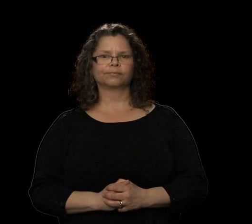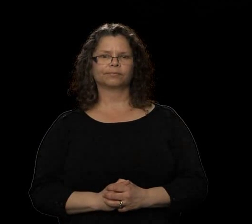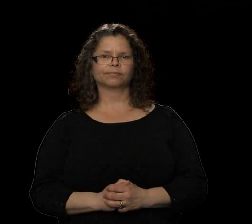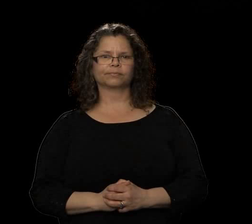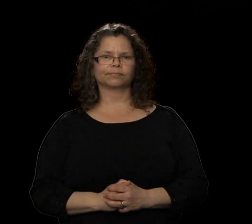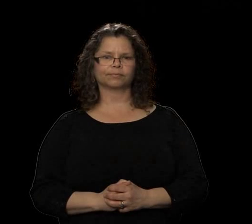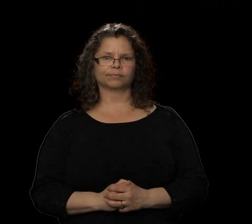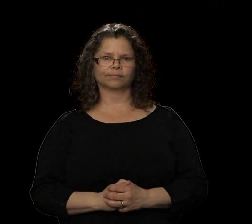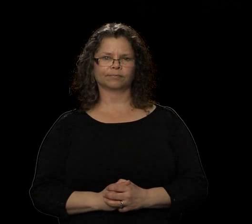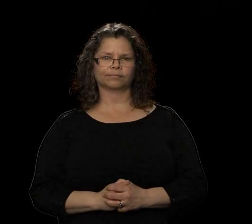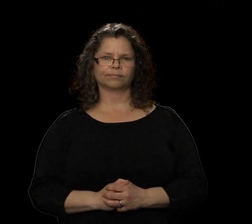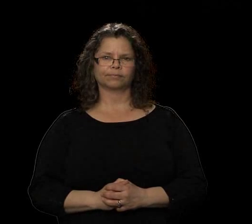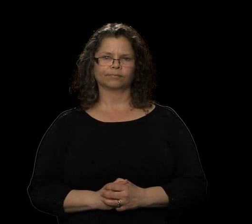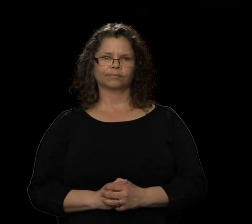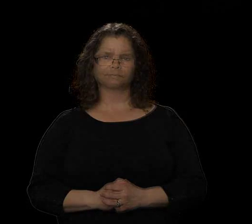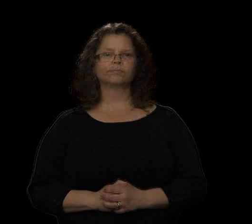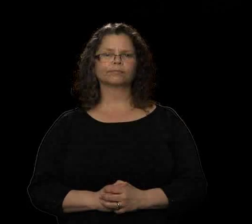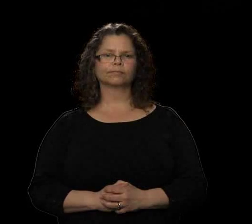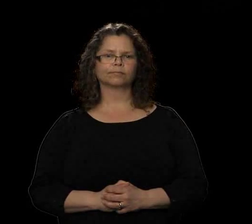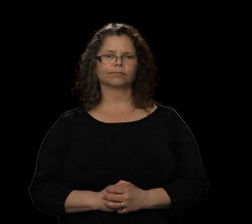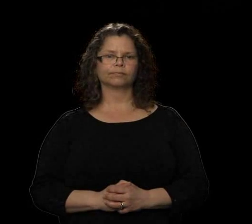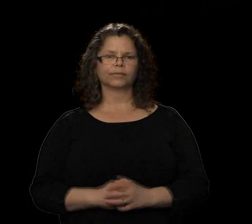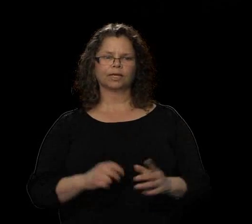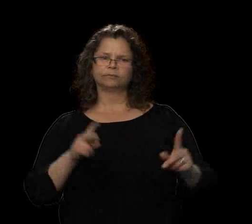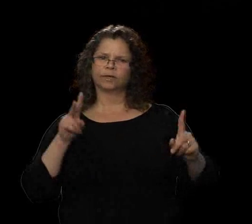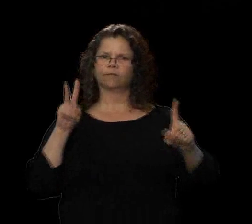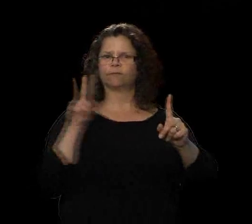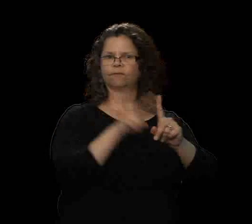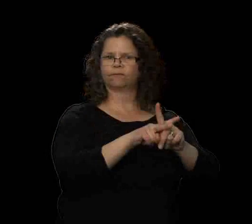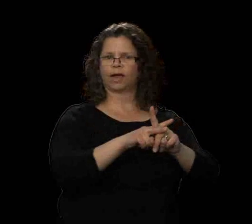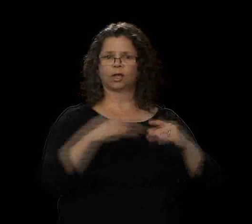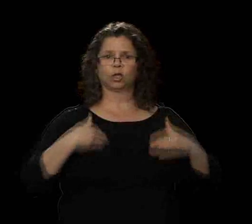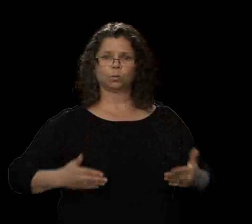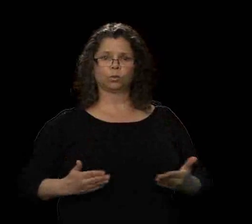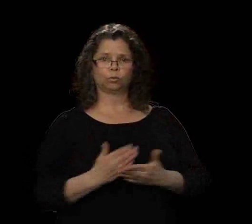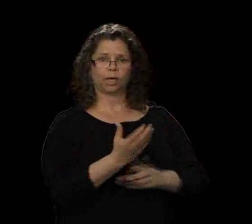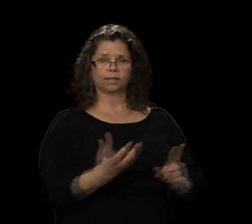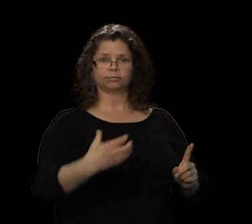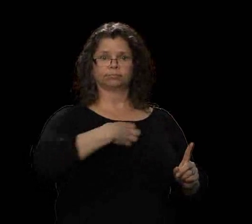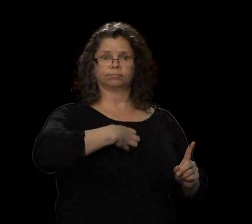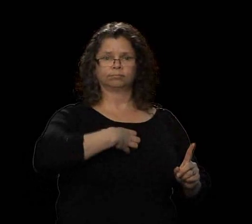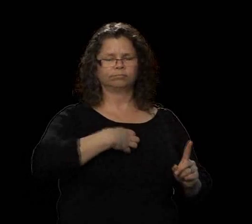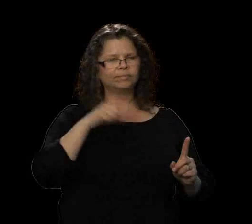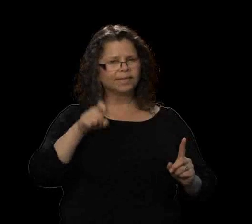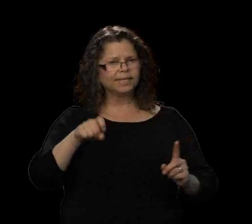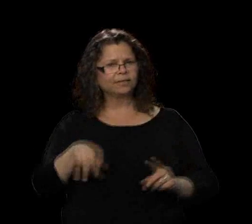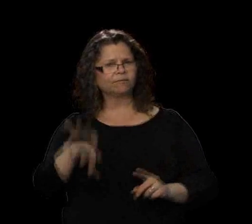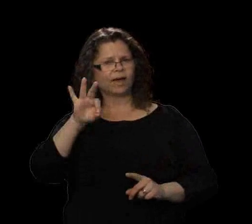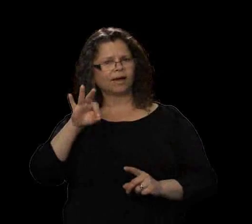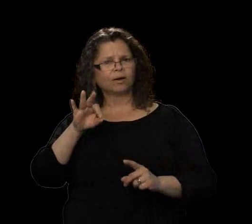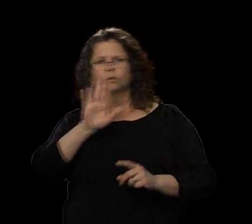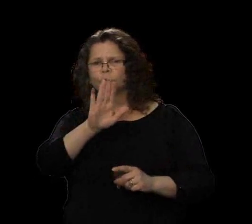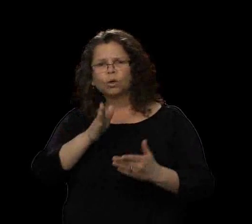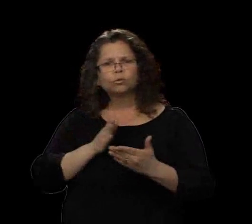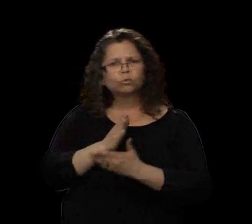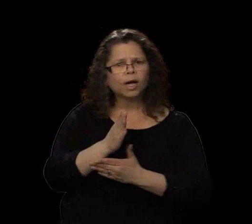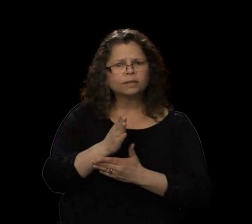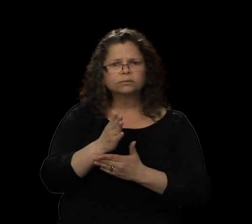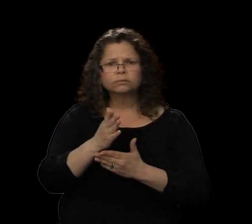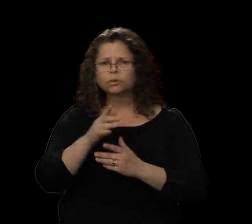416-326-2027 or Toll Free: 1-866-607-1240 Website: www.hrto.ca To talk about your rights or if you need legal help